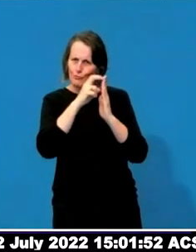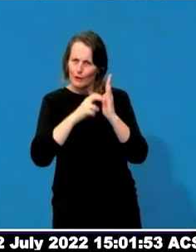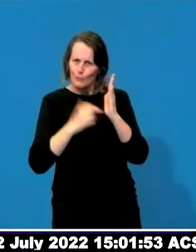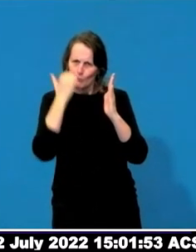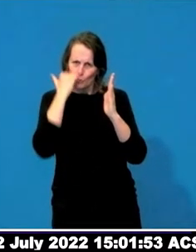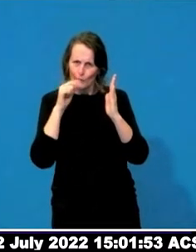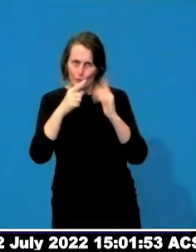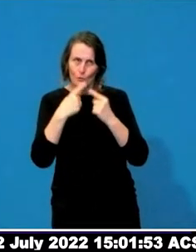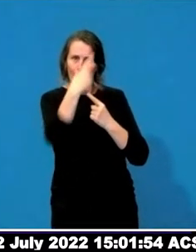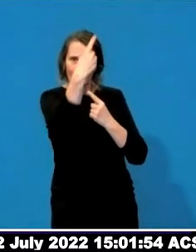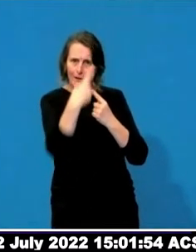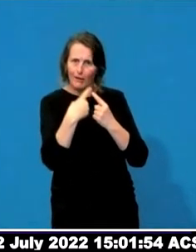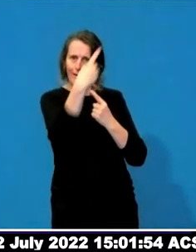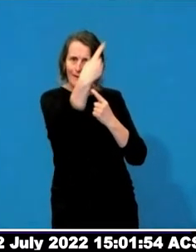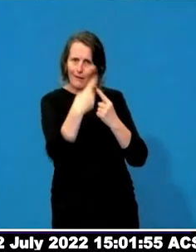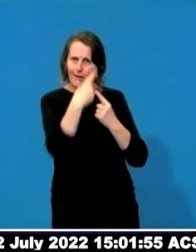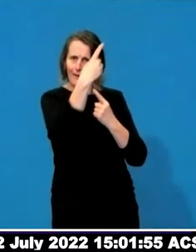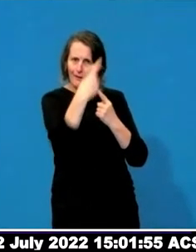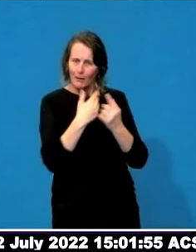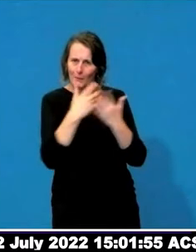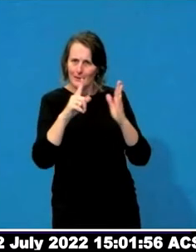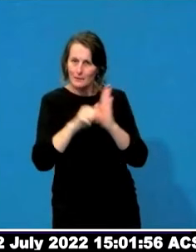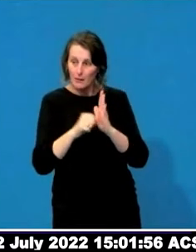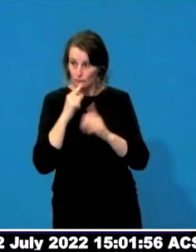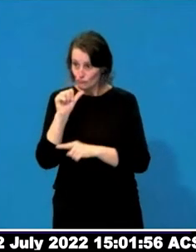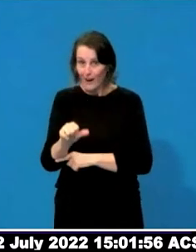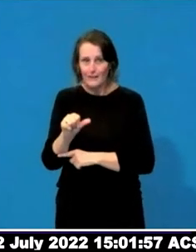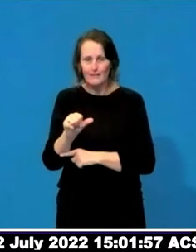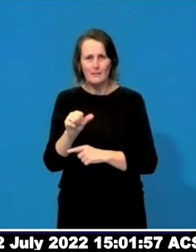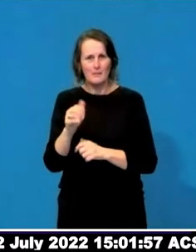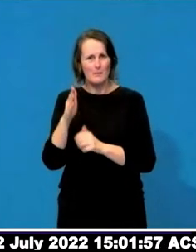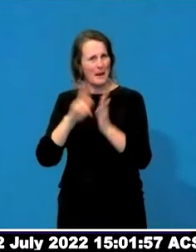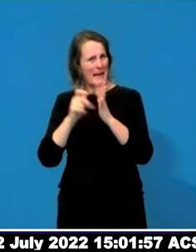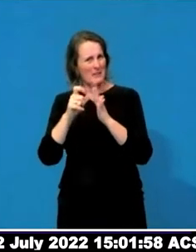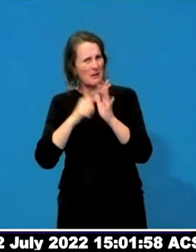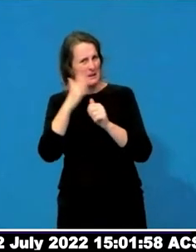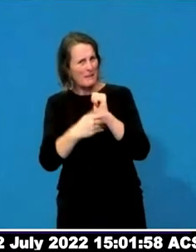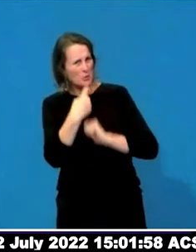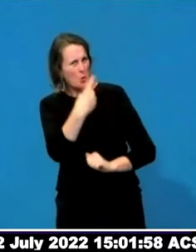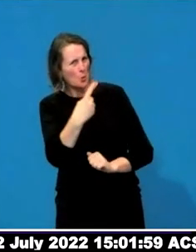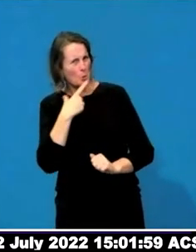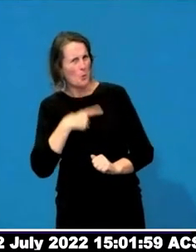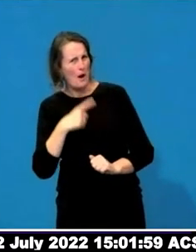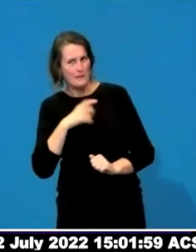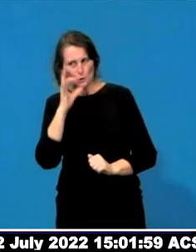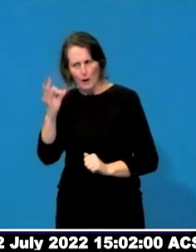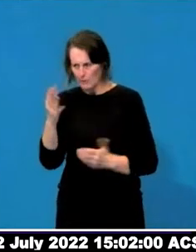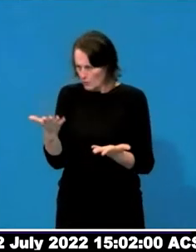Did you ask them why they hadn't told you that you were entitled to compensation for travel costs?